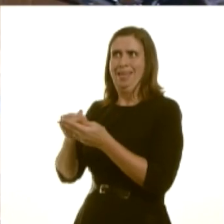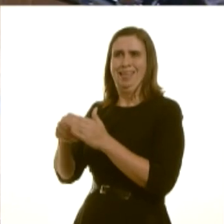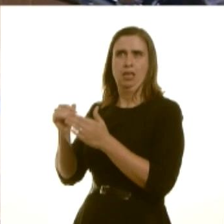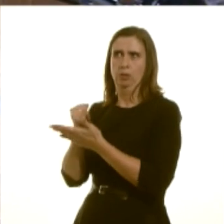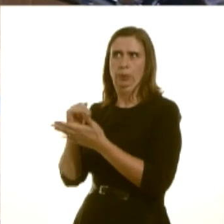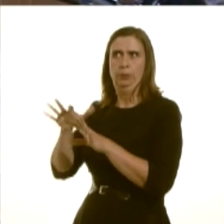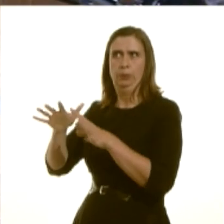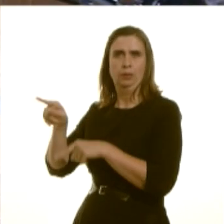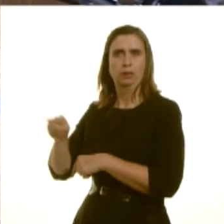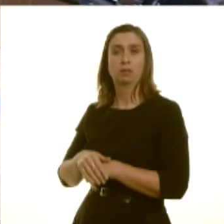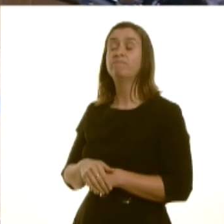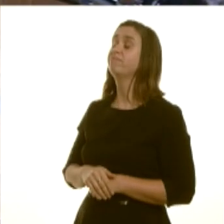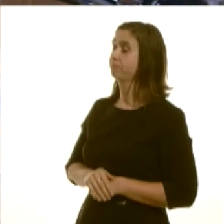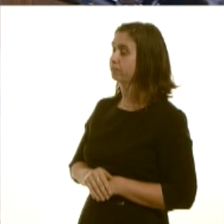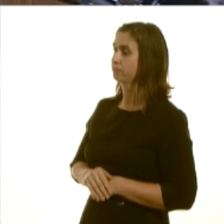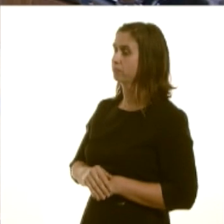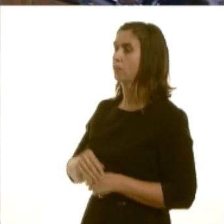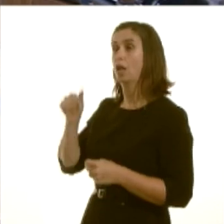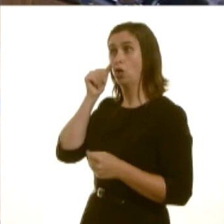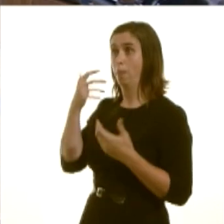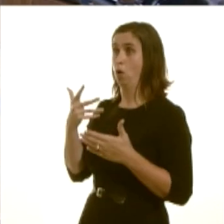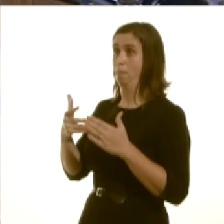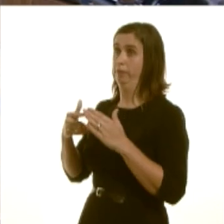given the financial situation that we face, we have had to target our resources in the